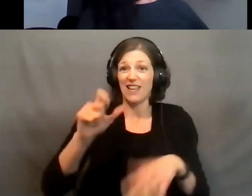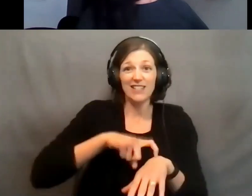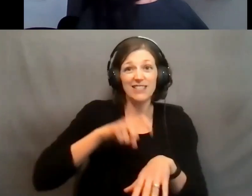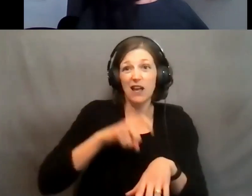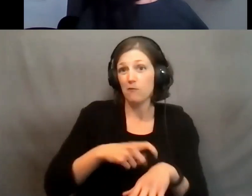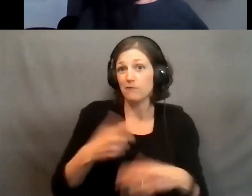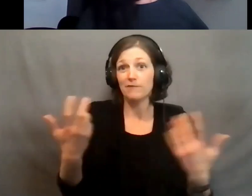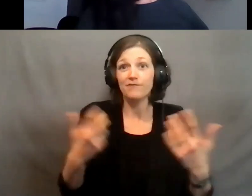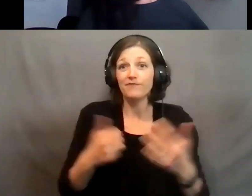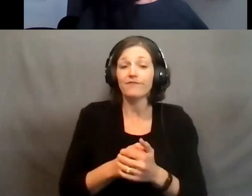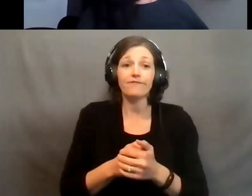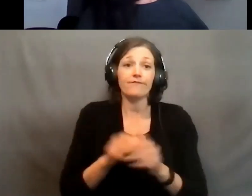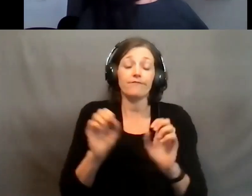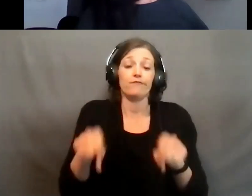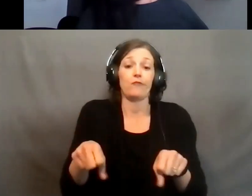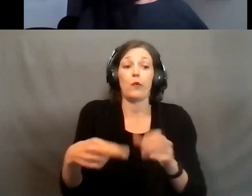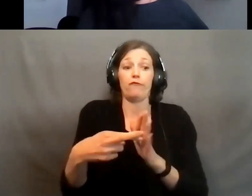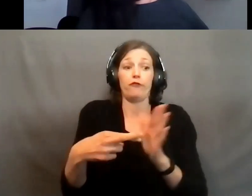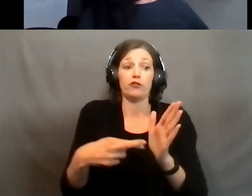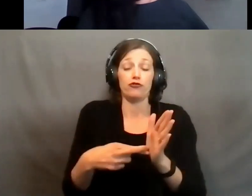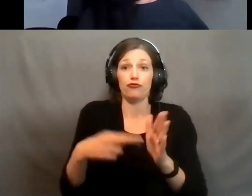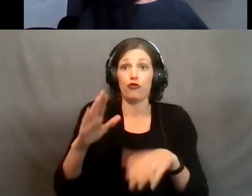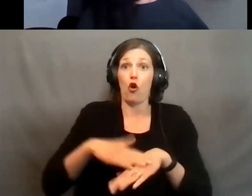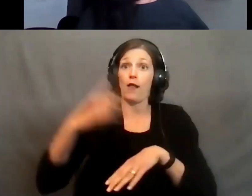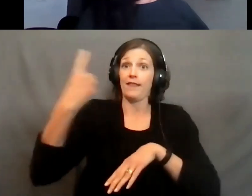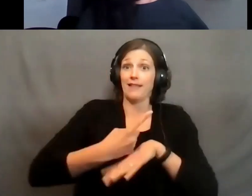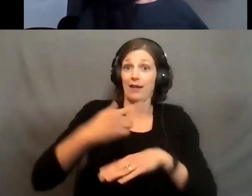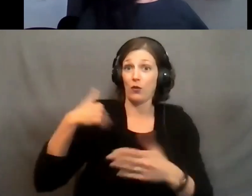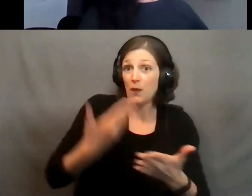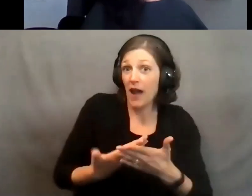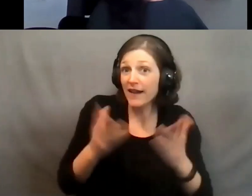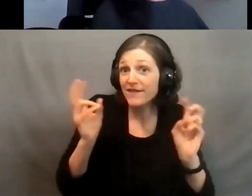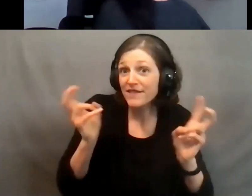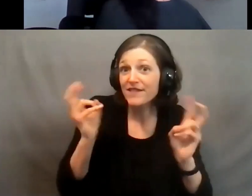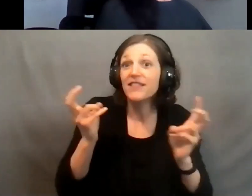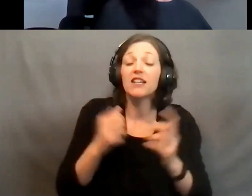you can register on the day you arrive . 13:11:10 You will have to do that through Expo